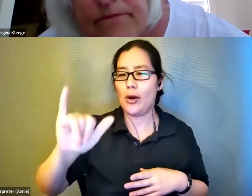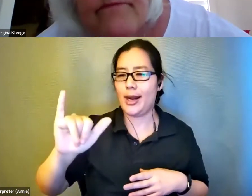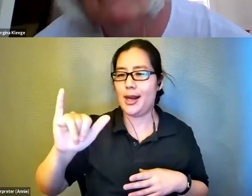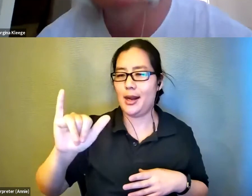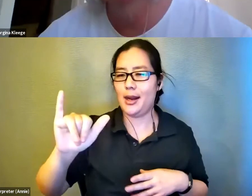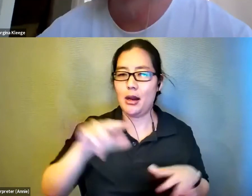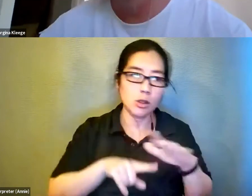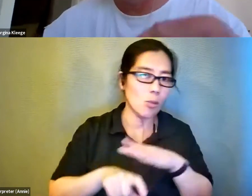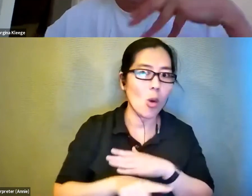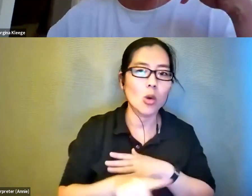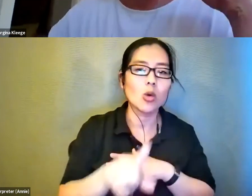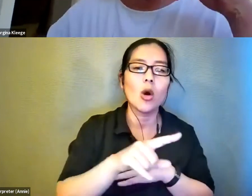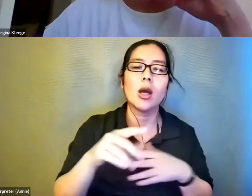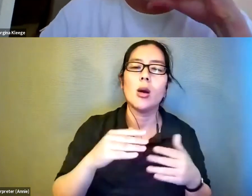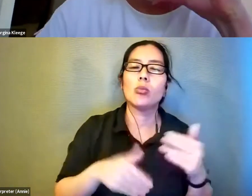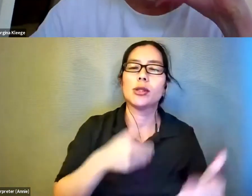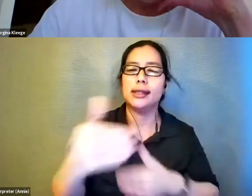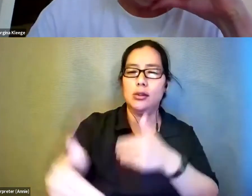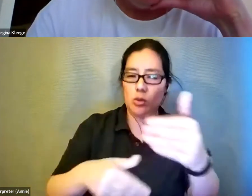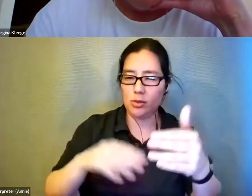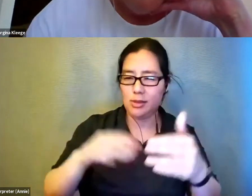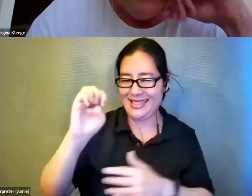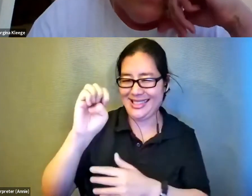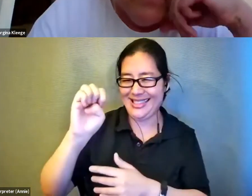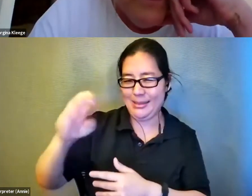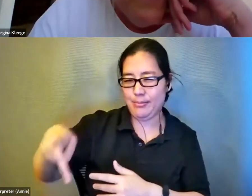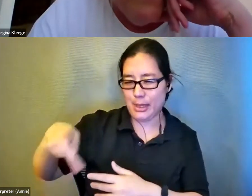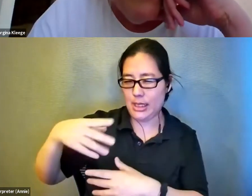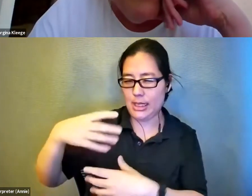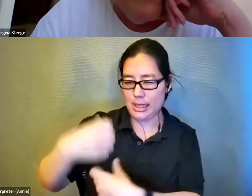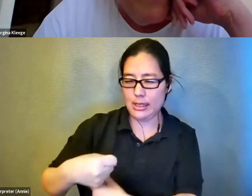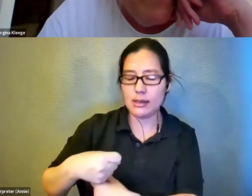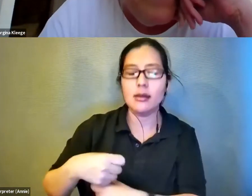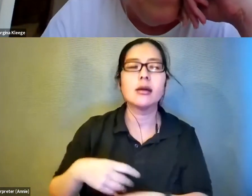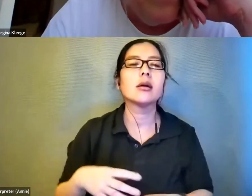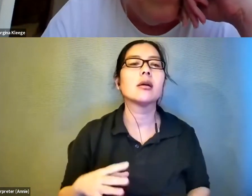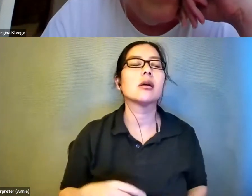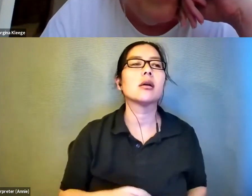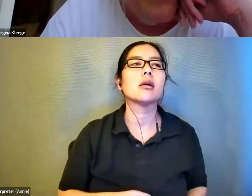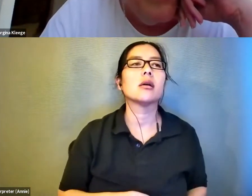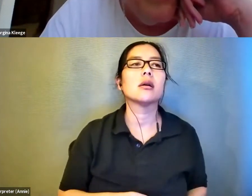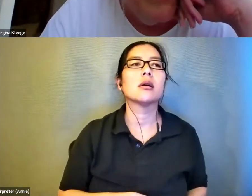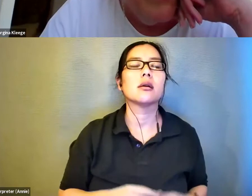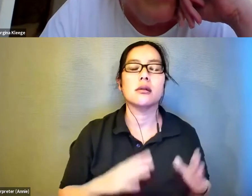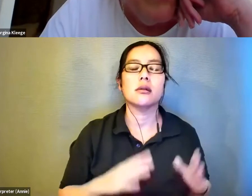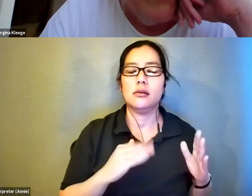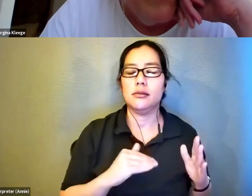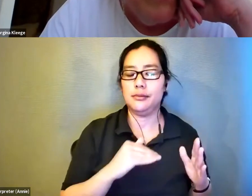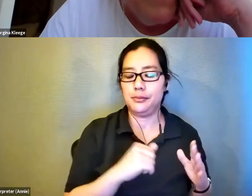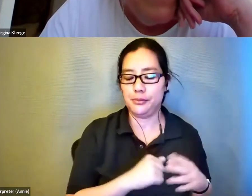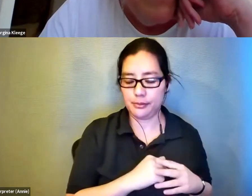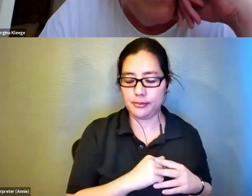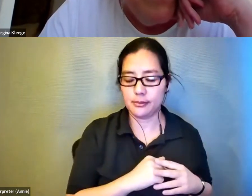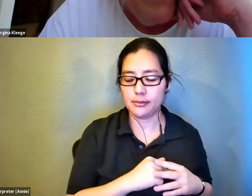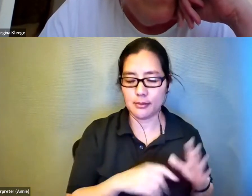are the basic movements is doing the tactile object. I found out a few of these